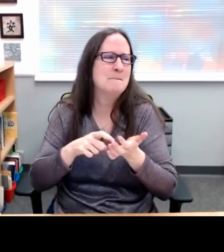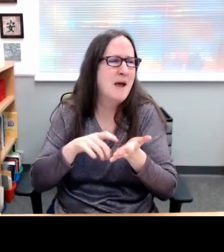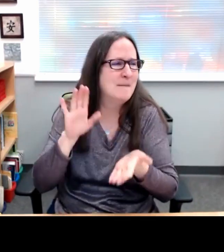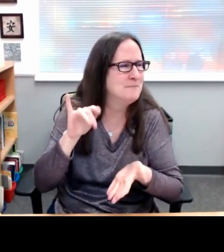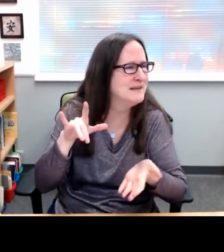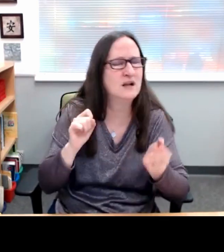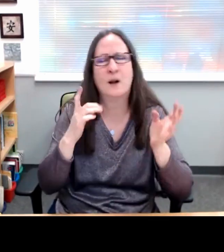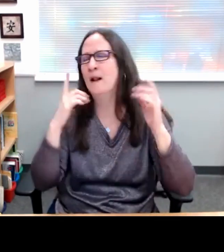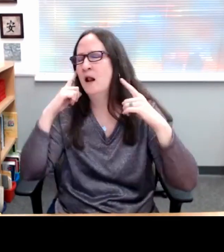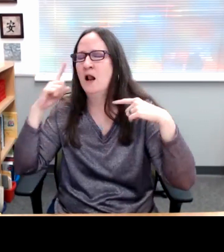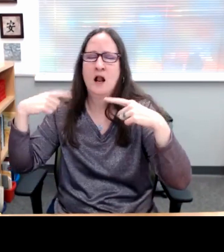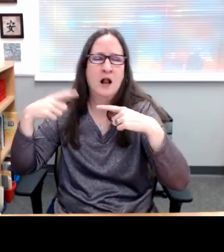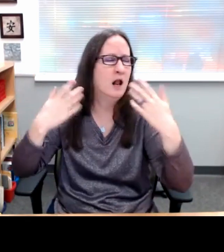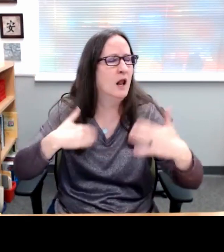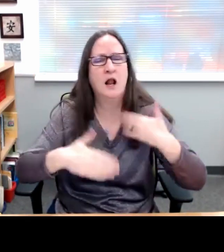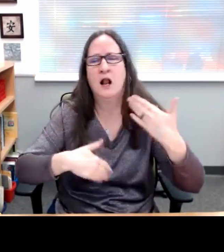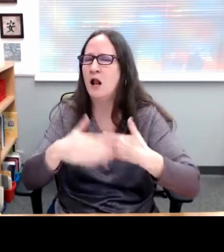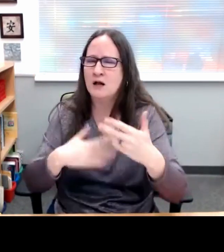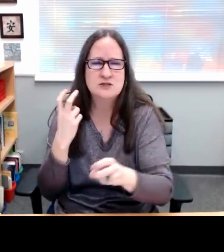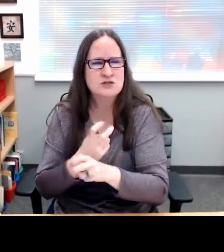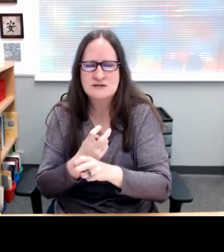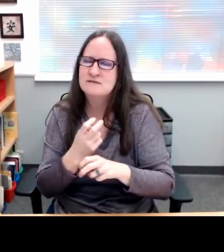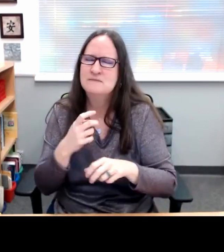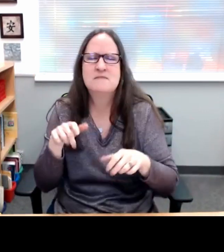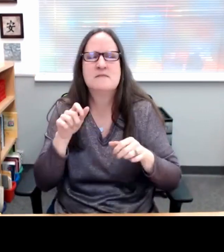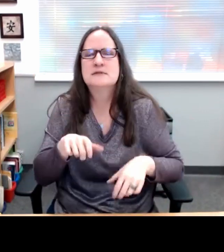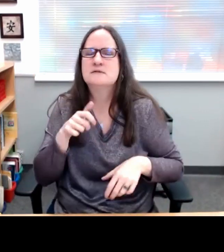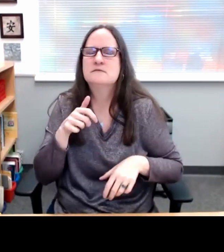Then you have work and you have to pay your bills and all the crazy things that are